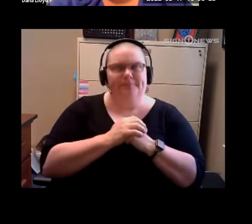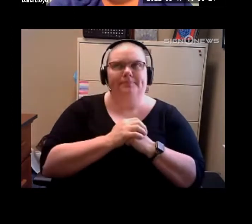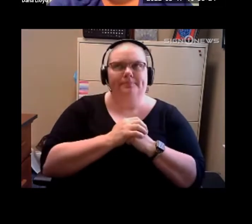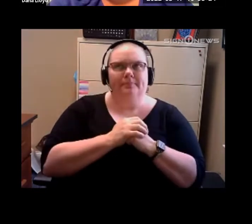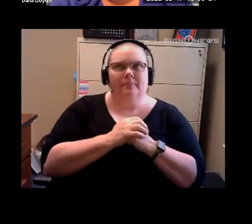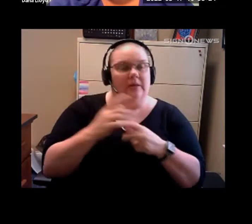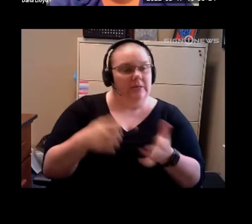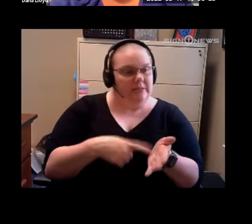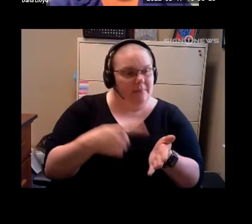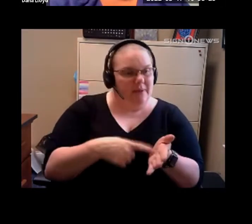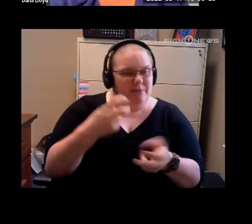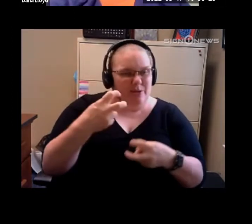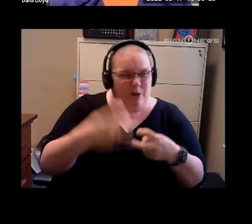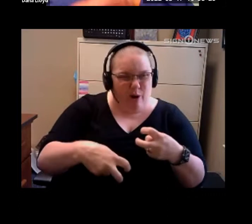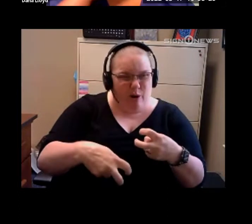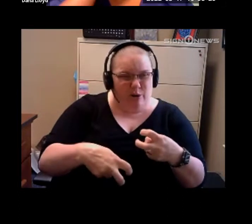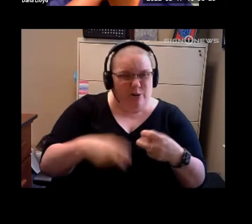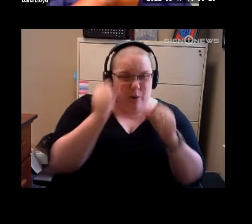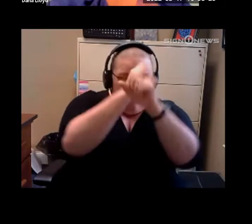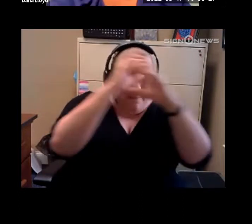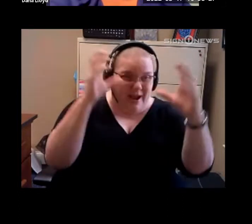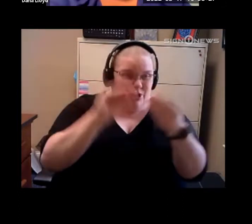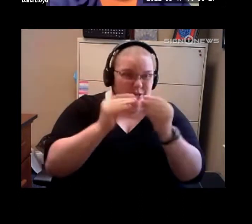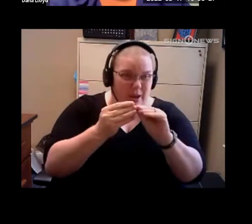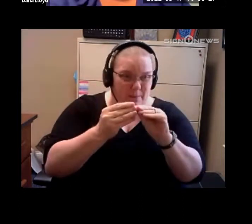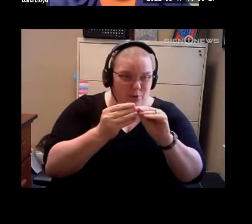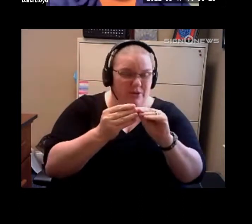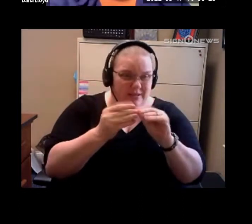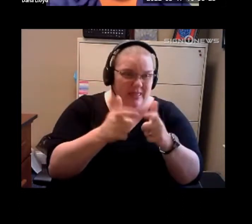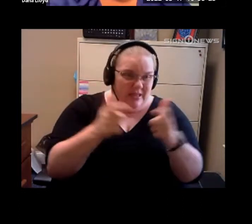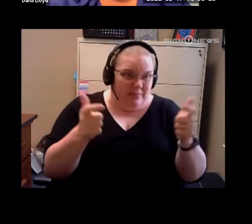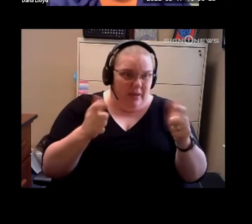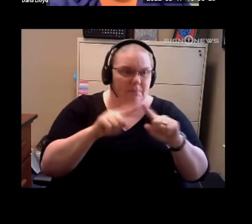to imagine numbers this big so if we go to the next slide I want to show you a couple of other